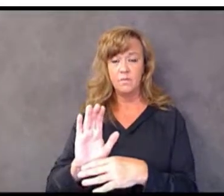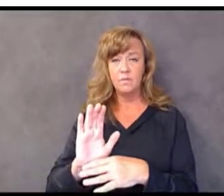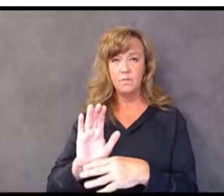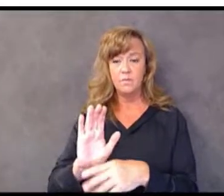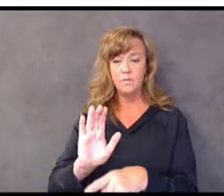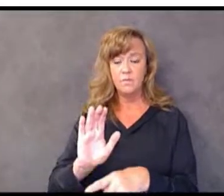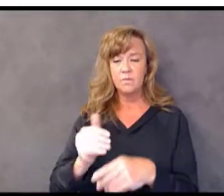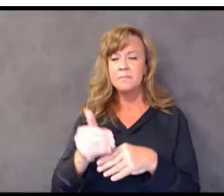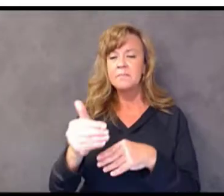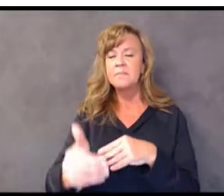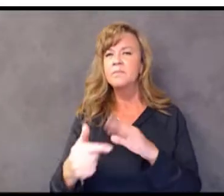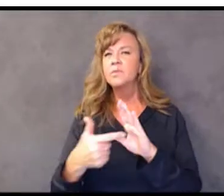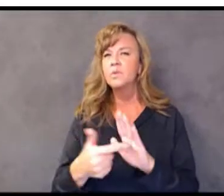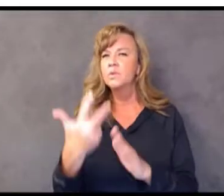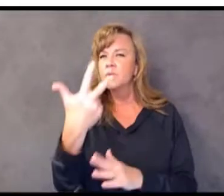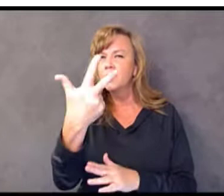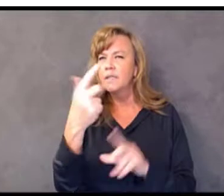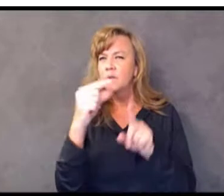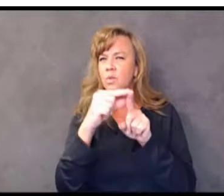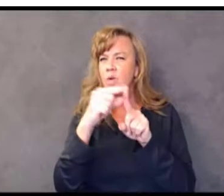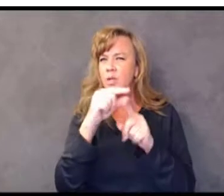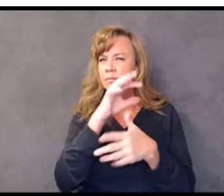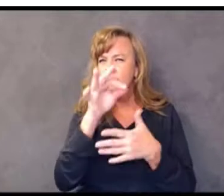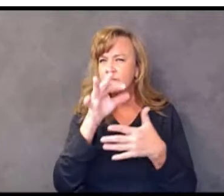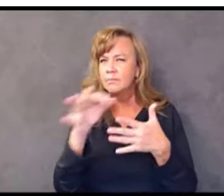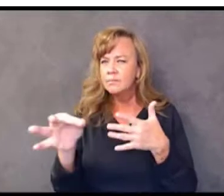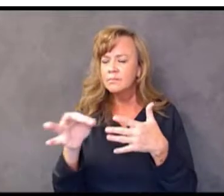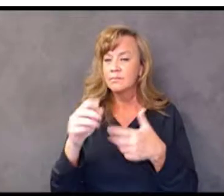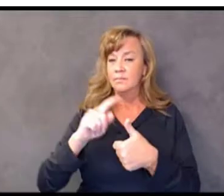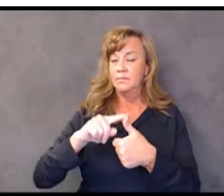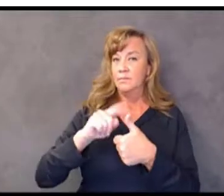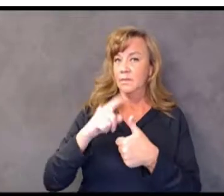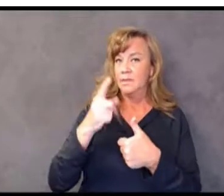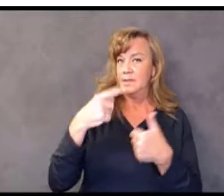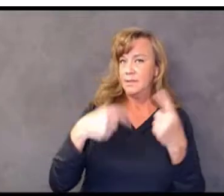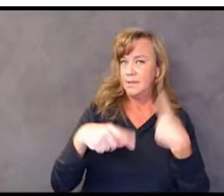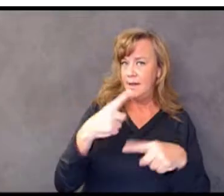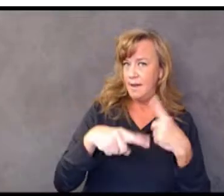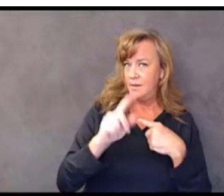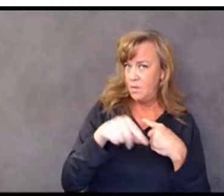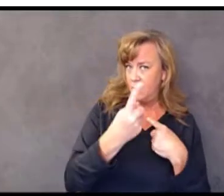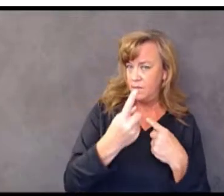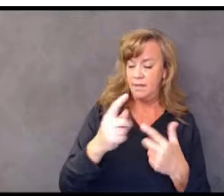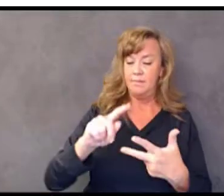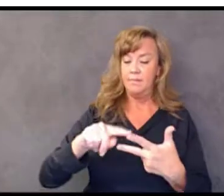The first is a sign only, the second, a sign and fingerspelled.